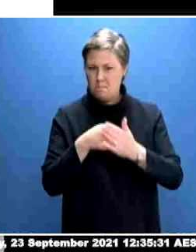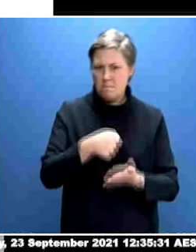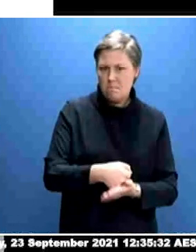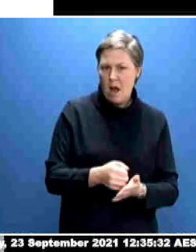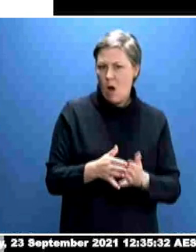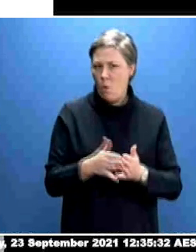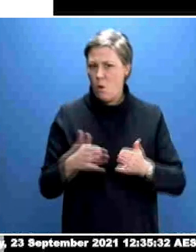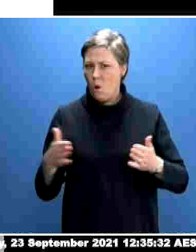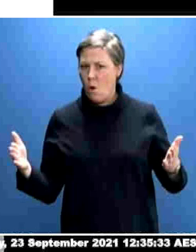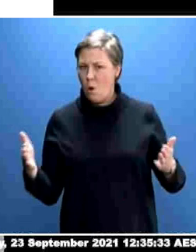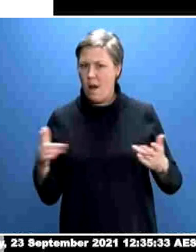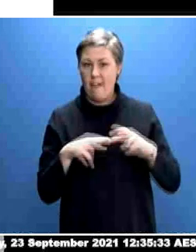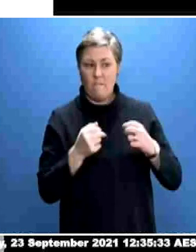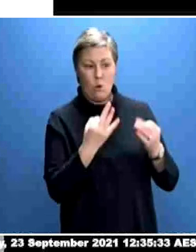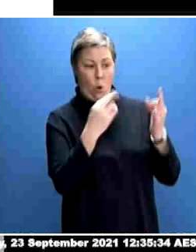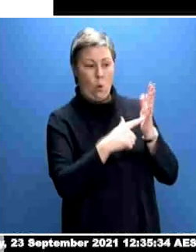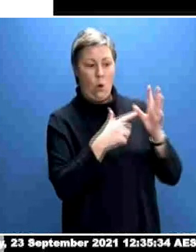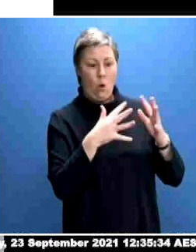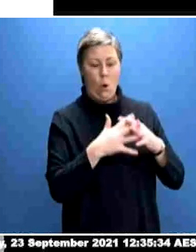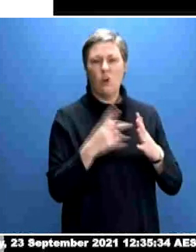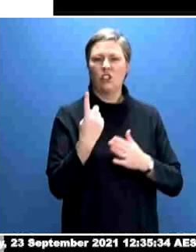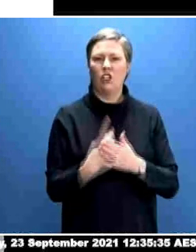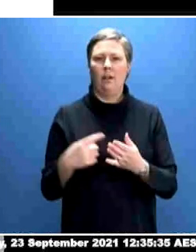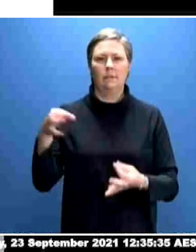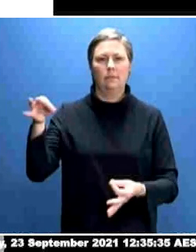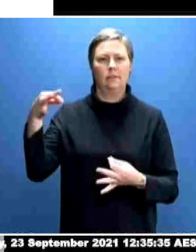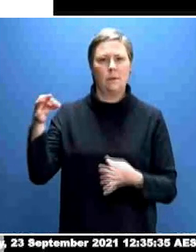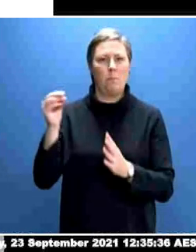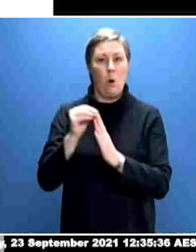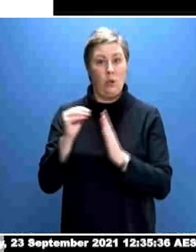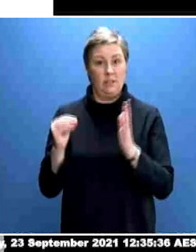of policy, does NAAJA have concerns about there being an extension or